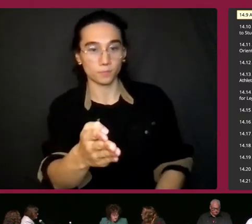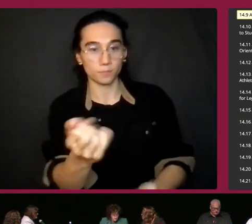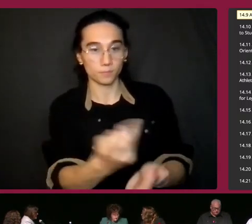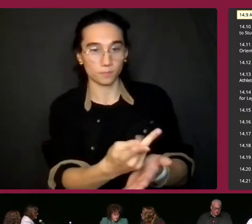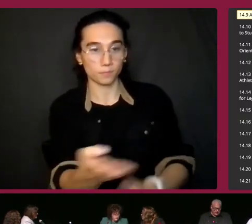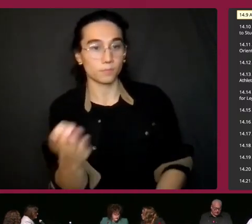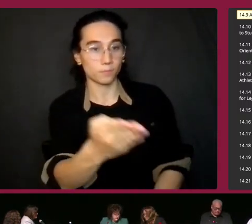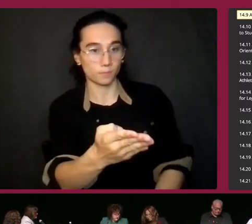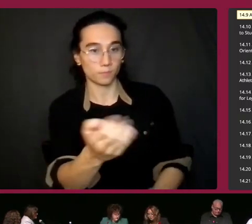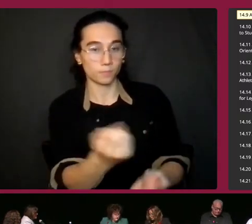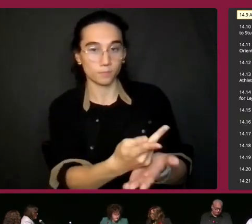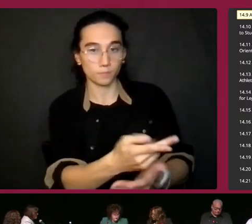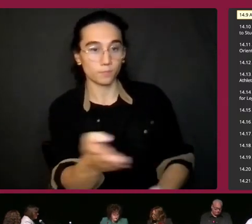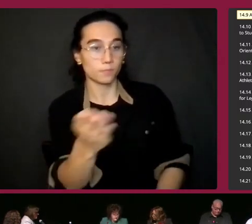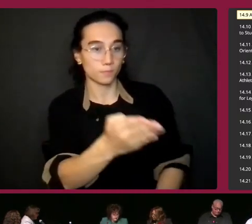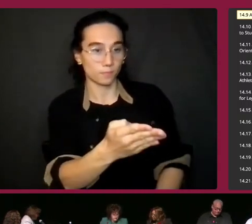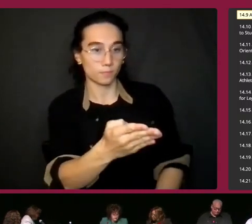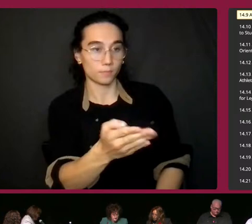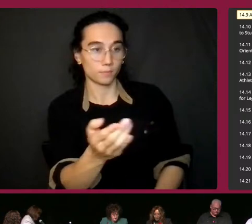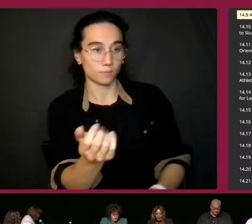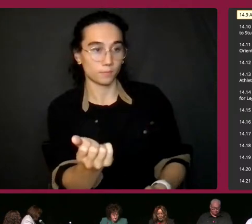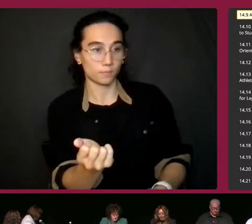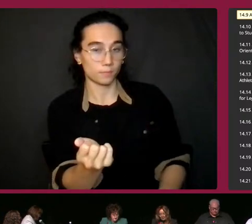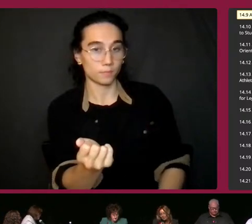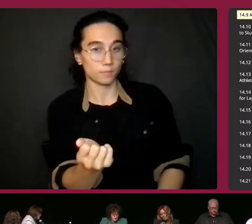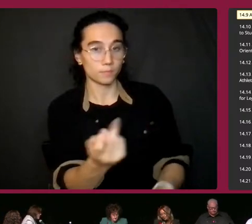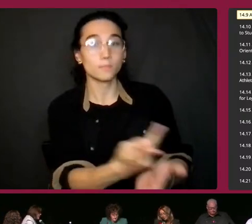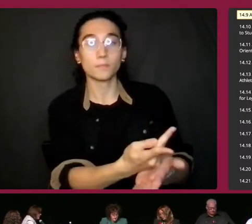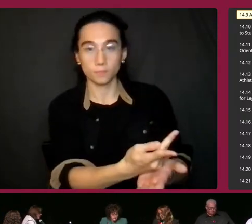Trustee Adams? Aye. Trustee Harvey? Yes. Motion carries.